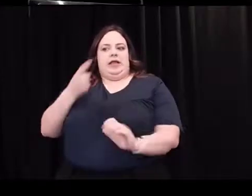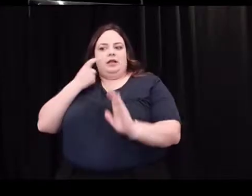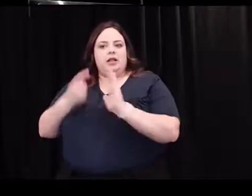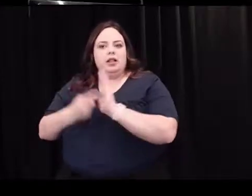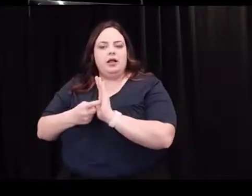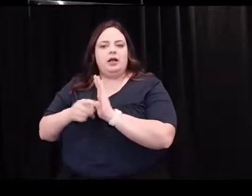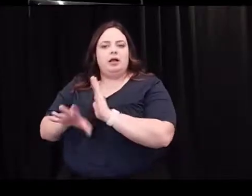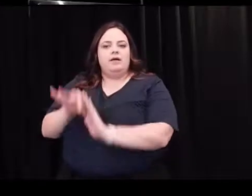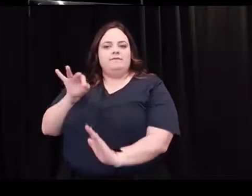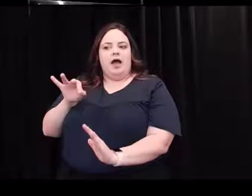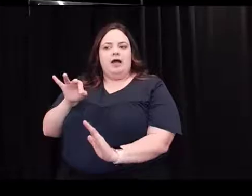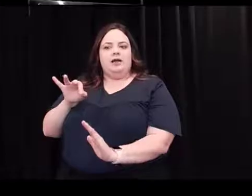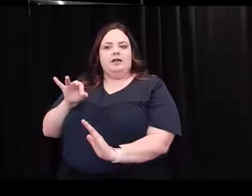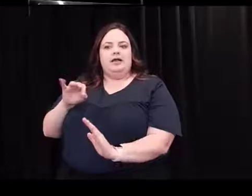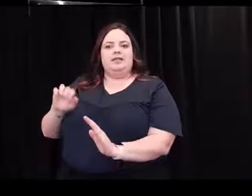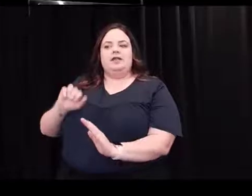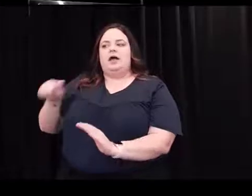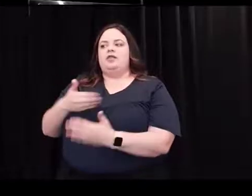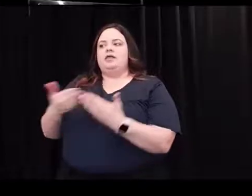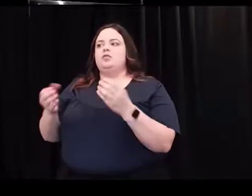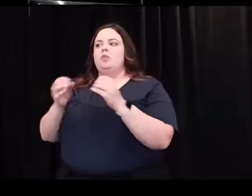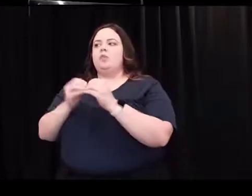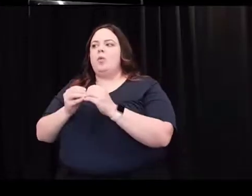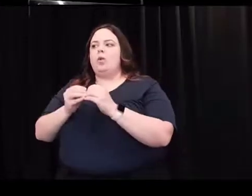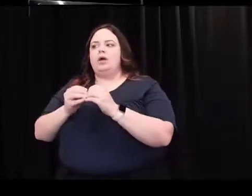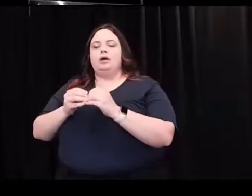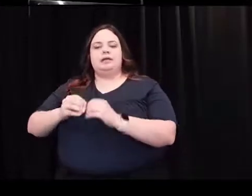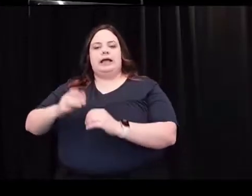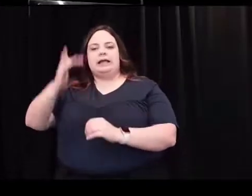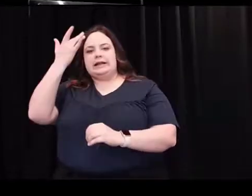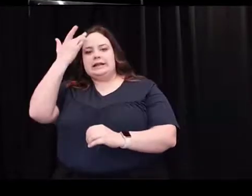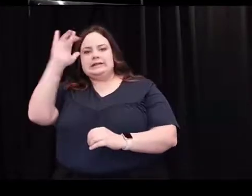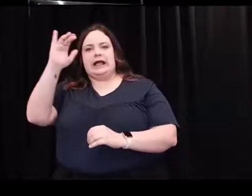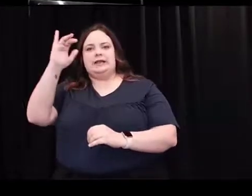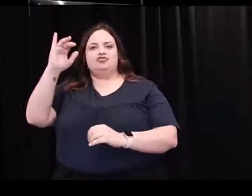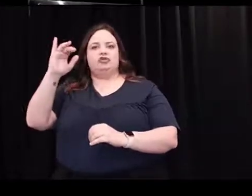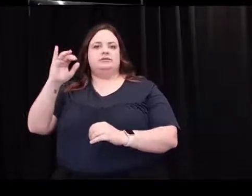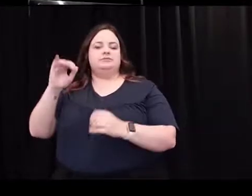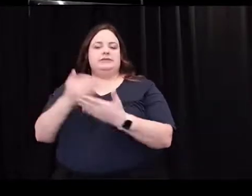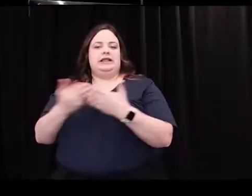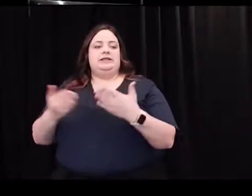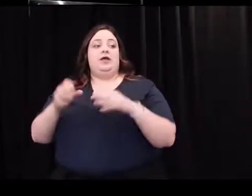things are going to be an intelligent manual test for the things that we can find. And then